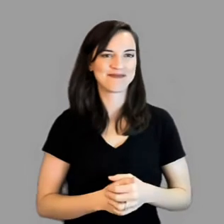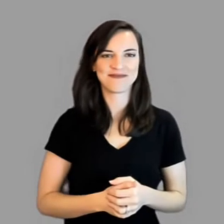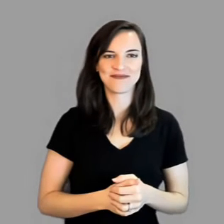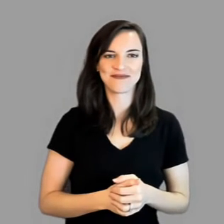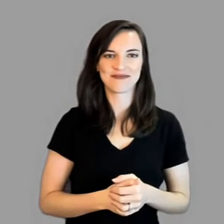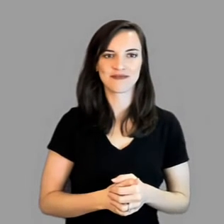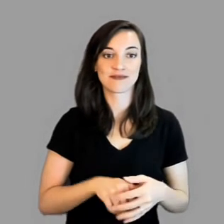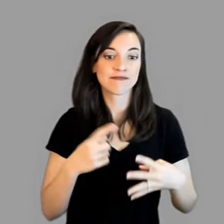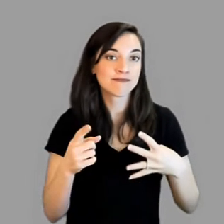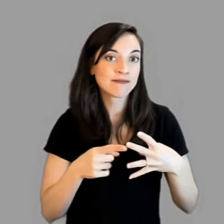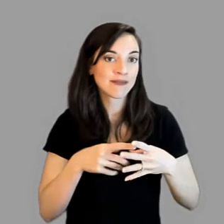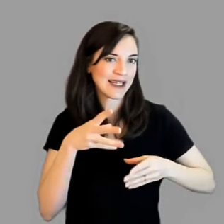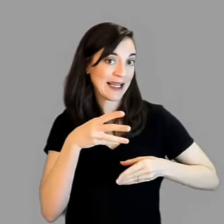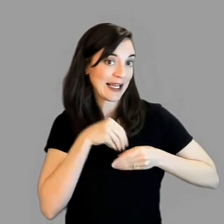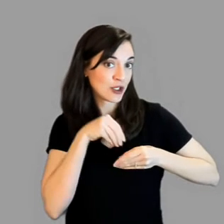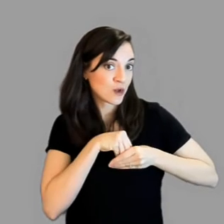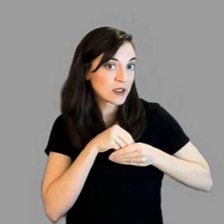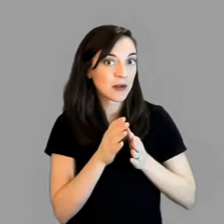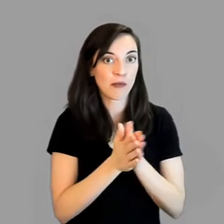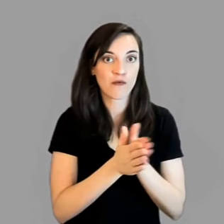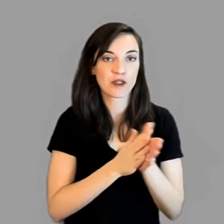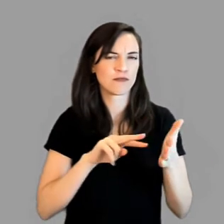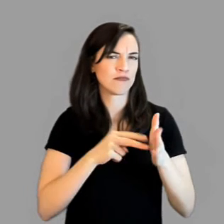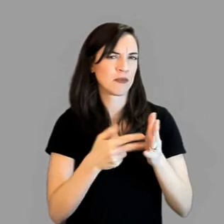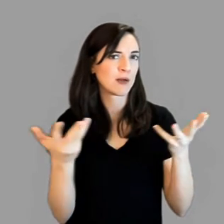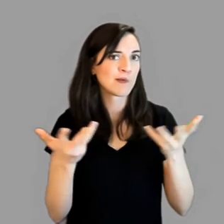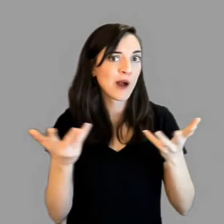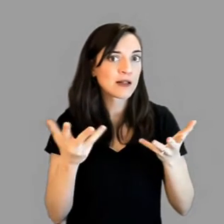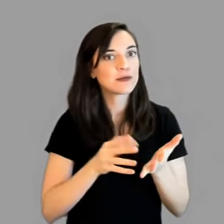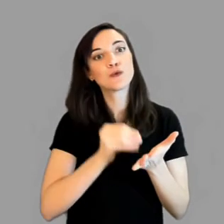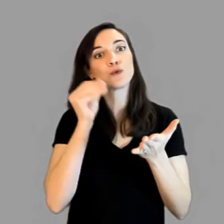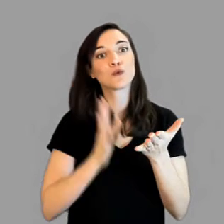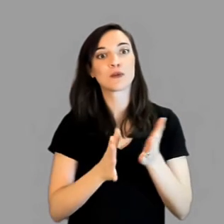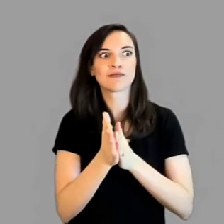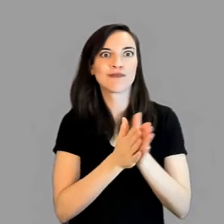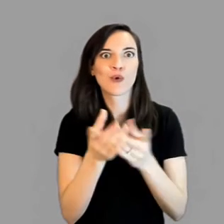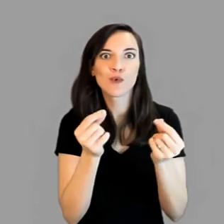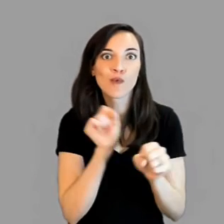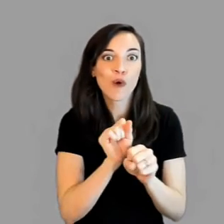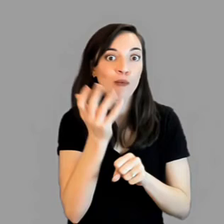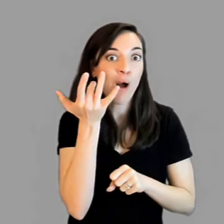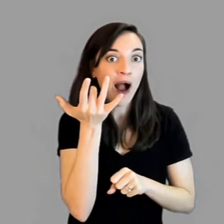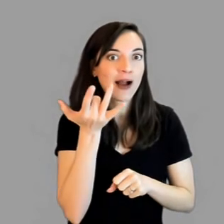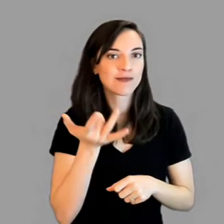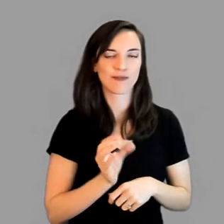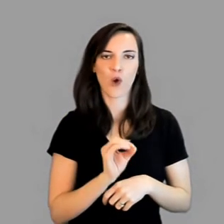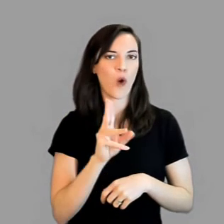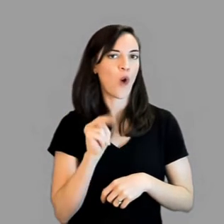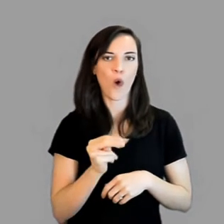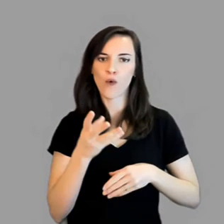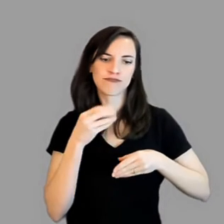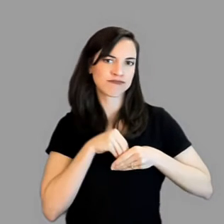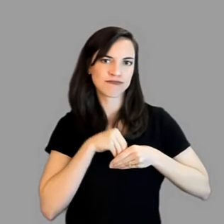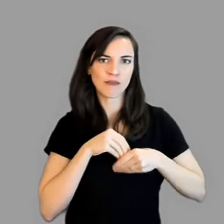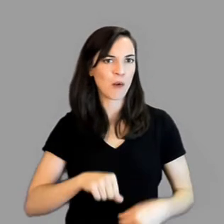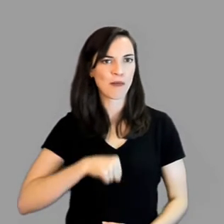on a paper). Intrinsic motivation is when the student is motivated to perform an activity or task for